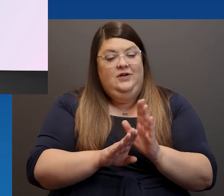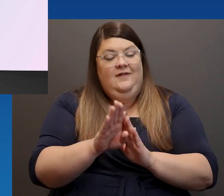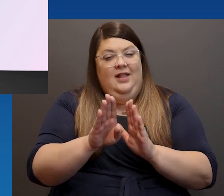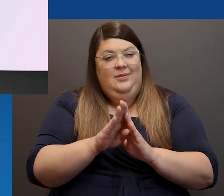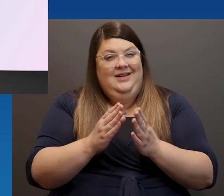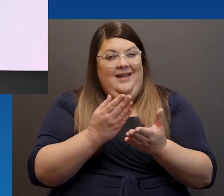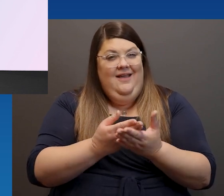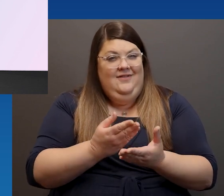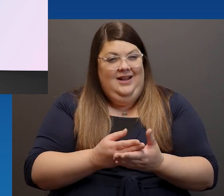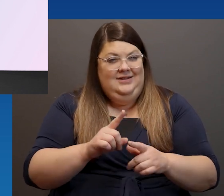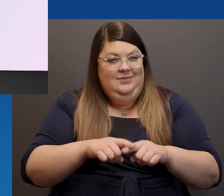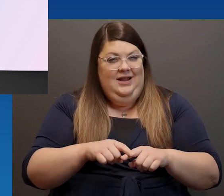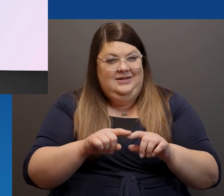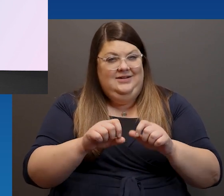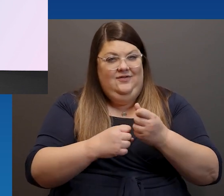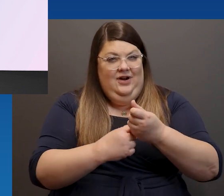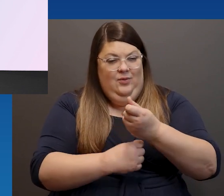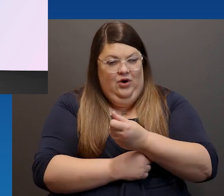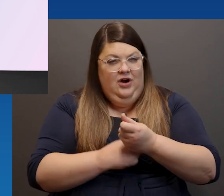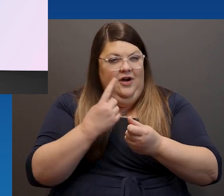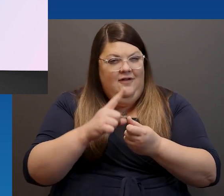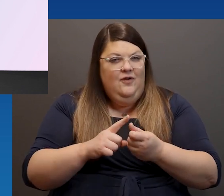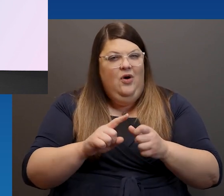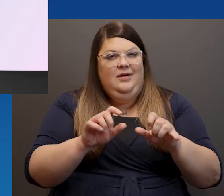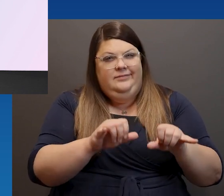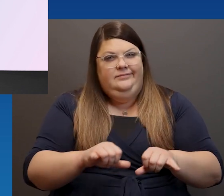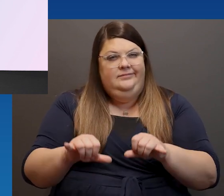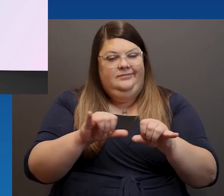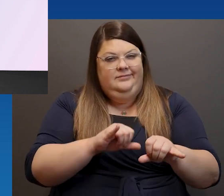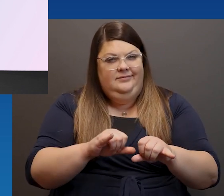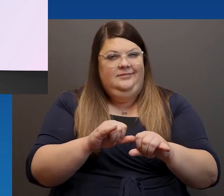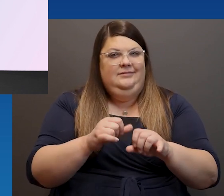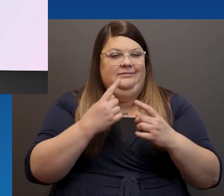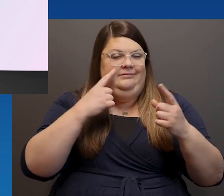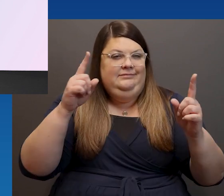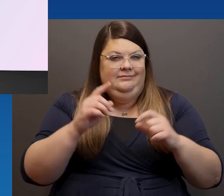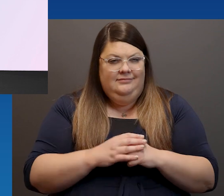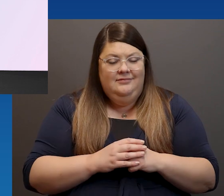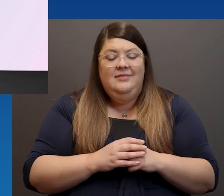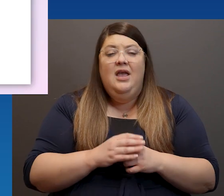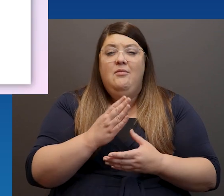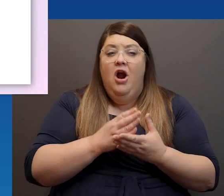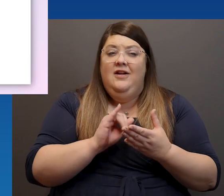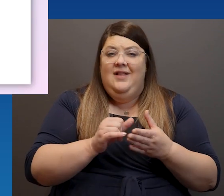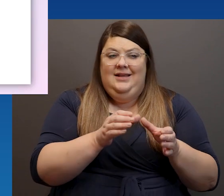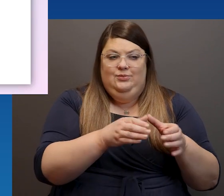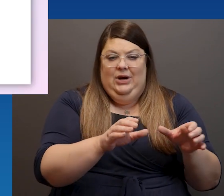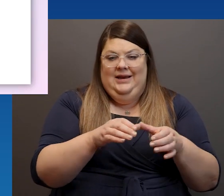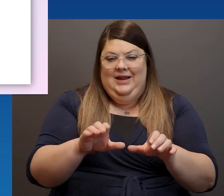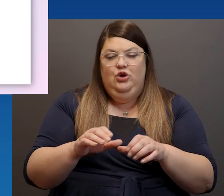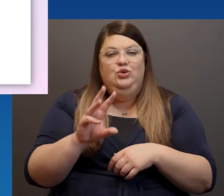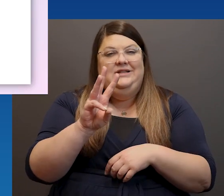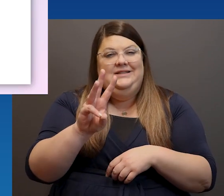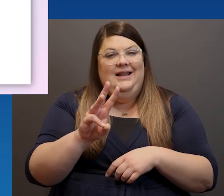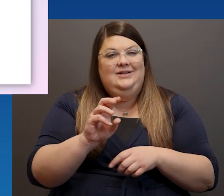an effective state CSPD. Part of this framework includes breaking the CSPD down into six work groups to address the challenges